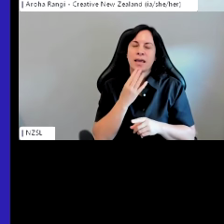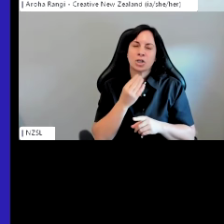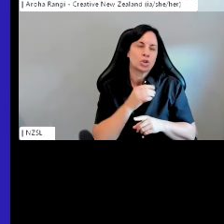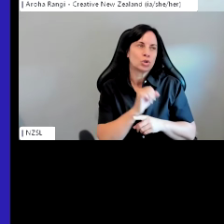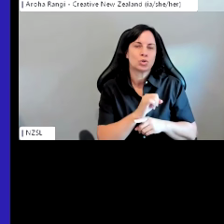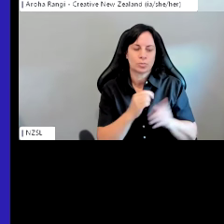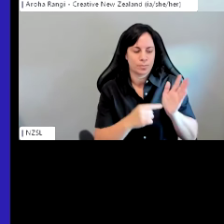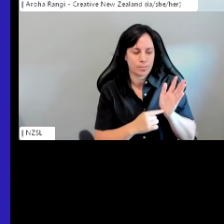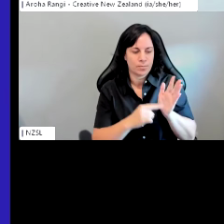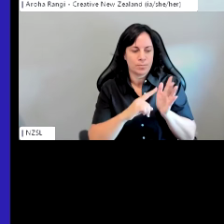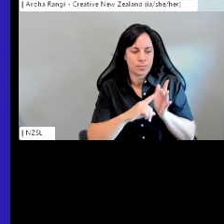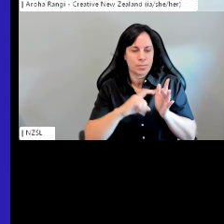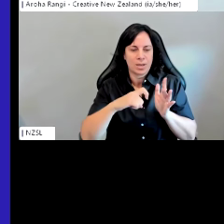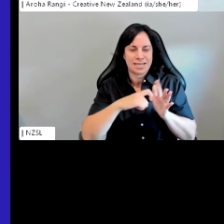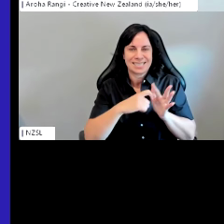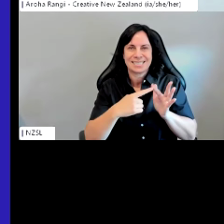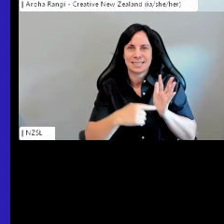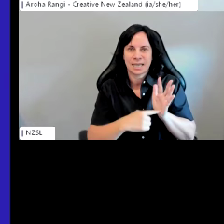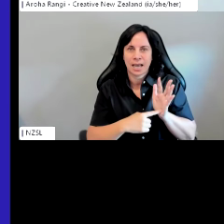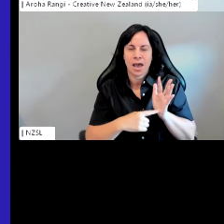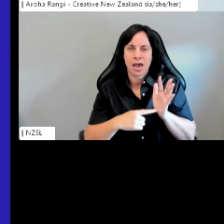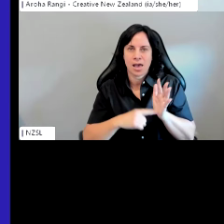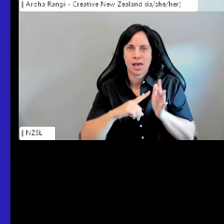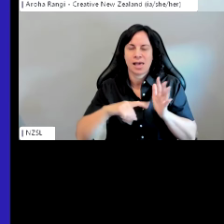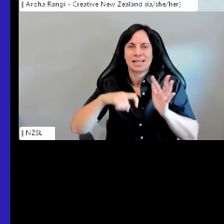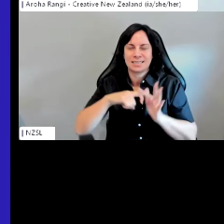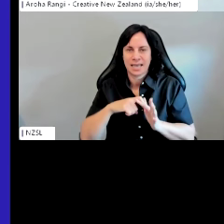organizations or because they don't own the venue and the venue is selling tickets for them. But